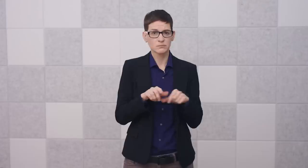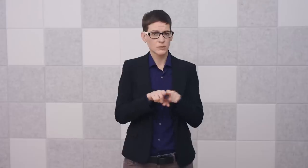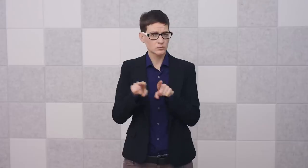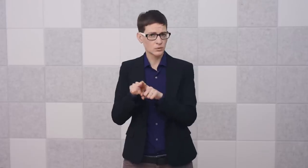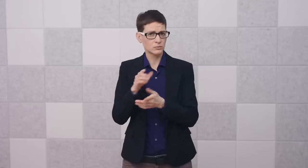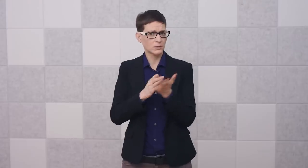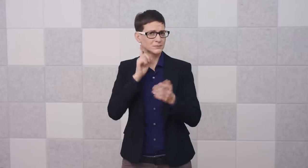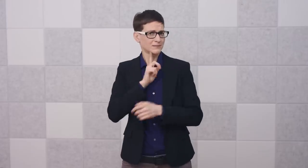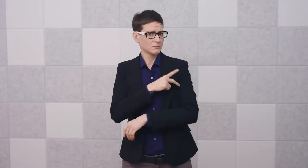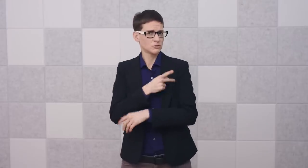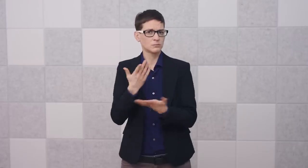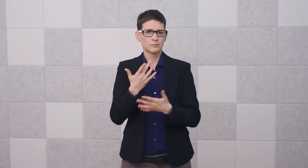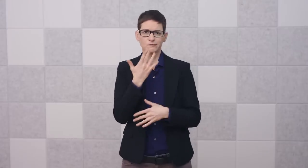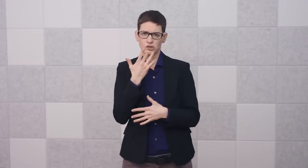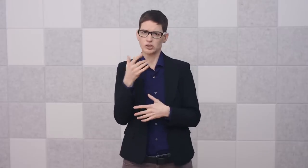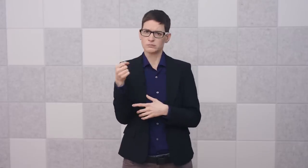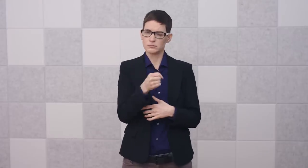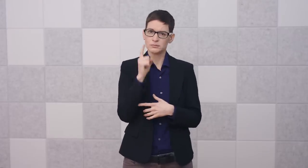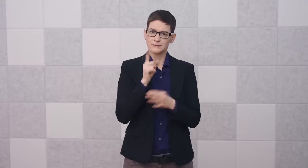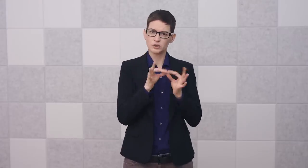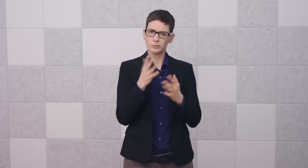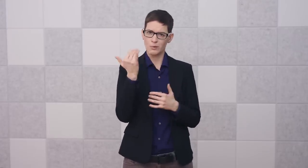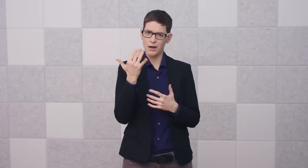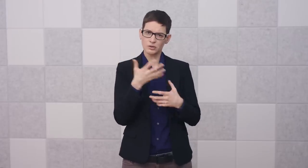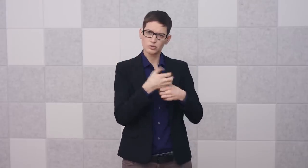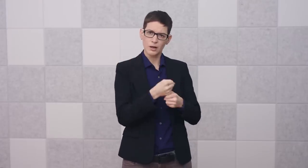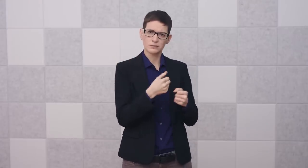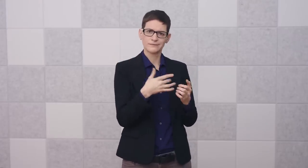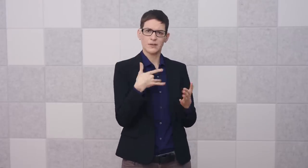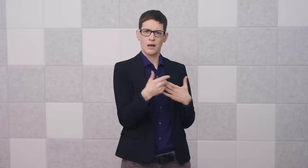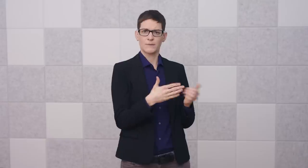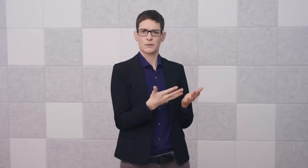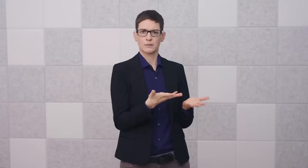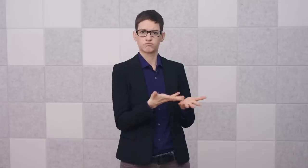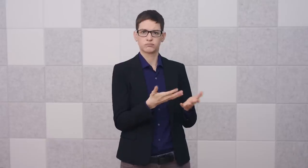Additionally, some patients may feel more comfortable and have a greater trust in healthcare